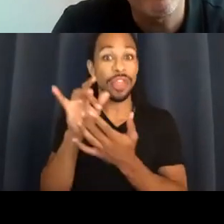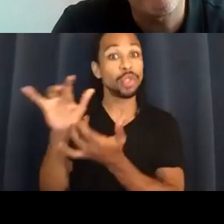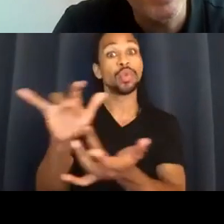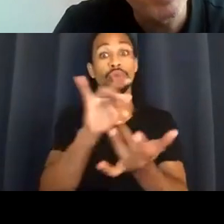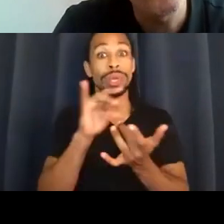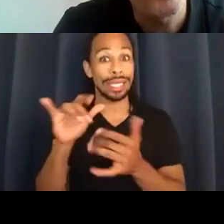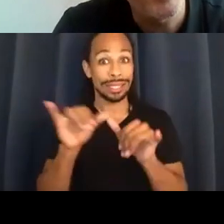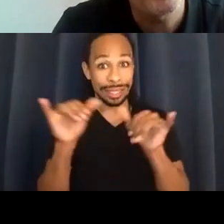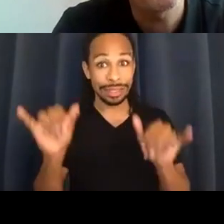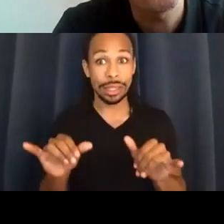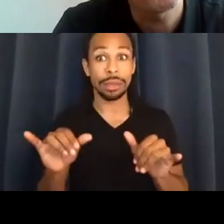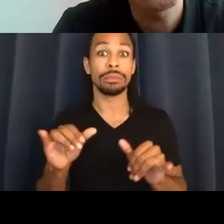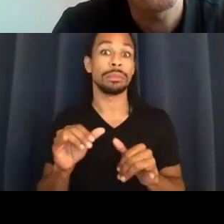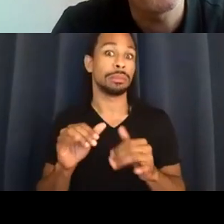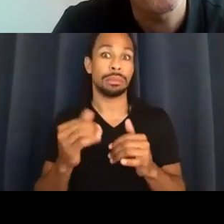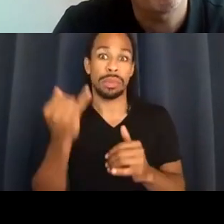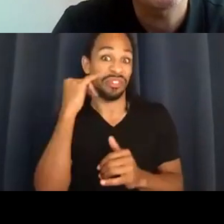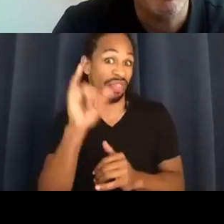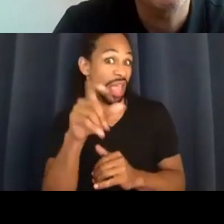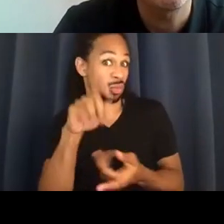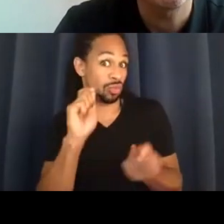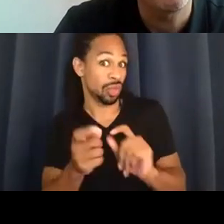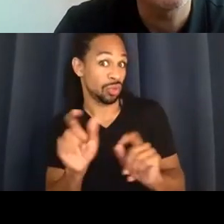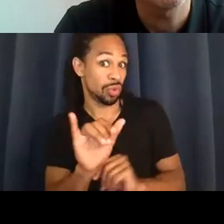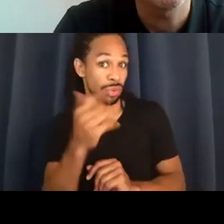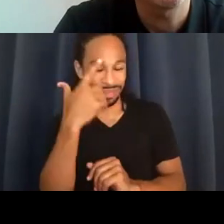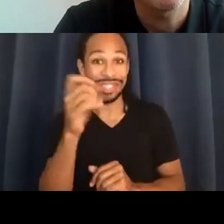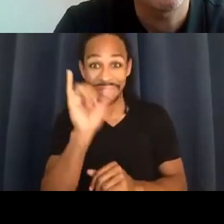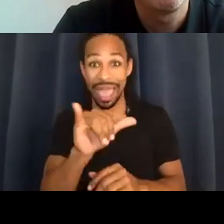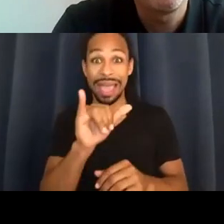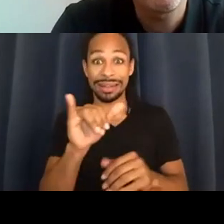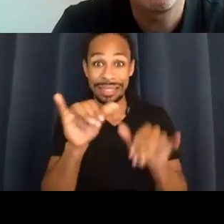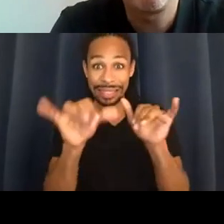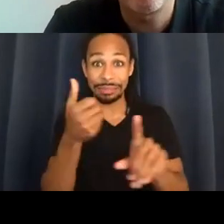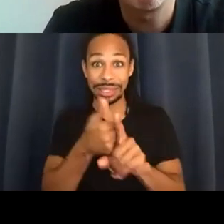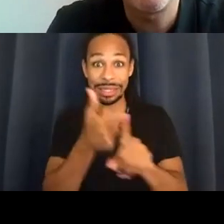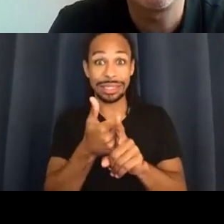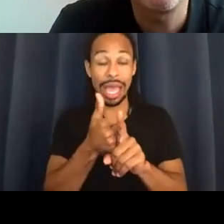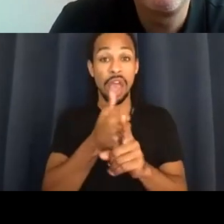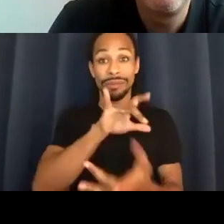is that needs to change because that system taps into other systems that are highly problematic.